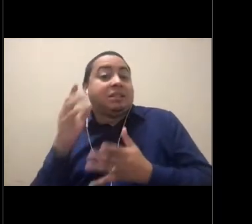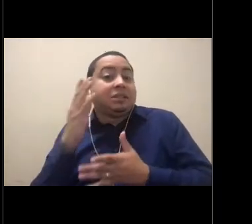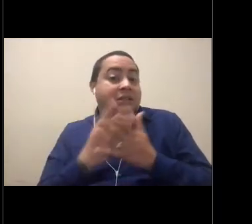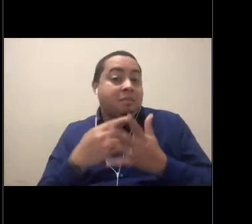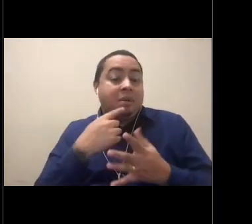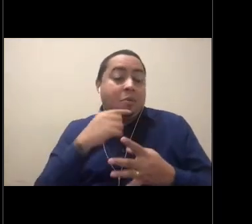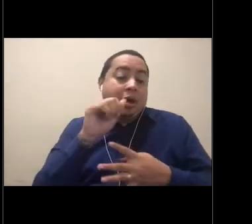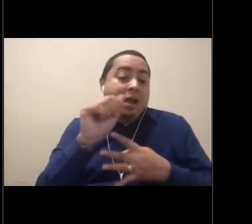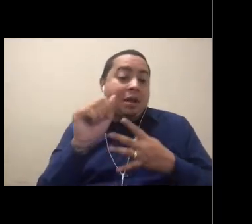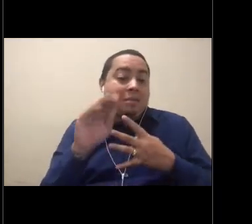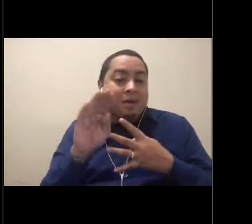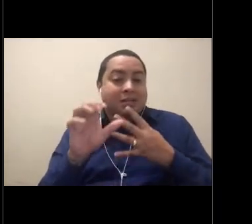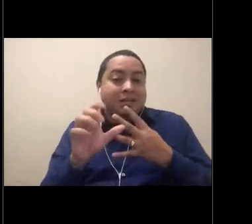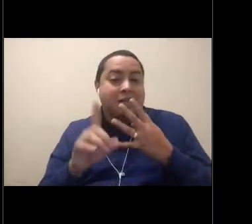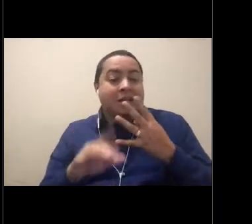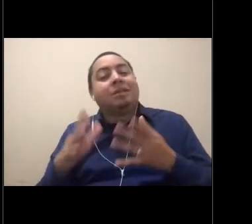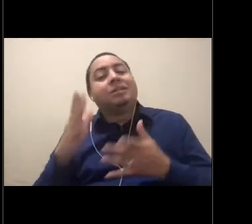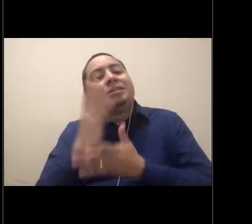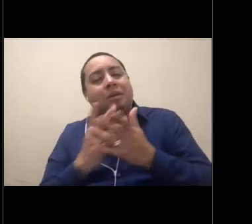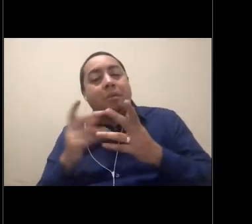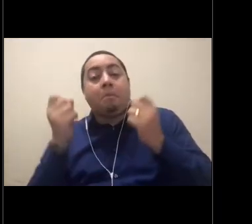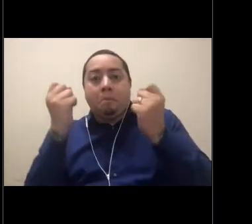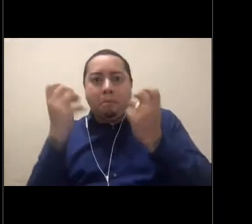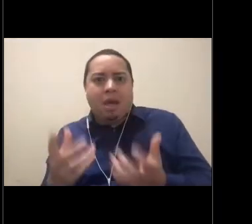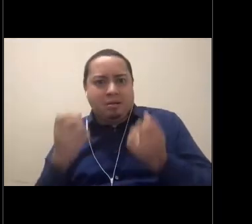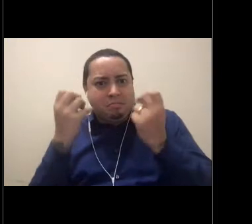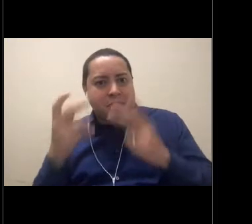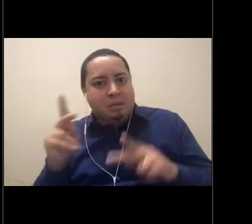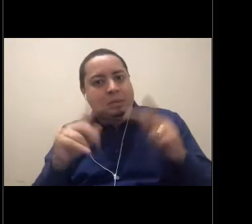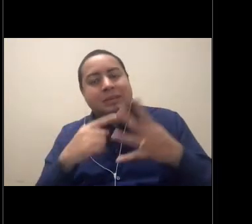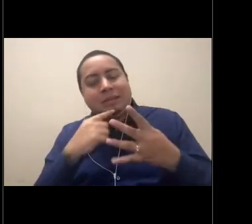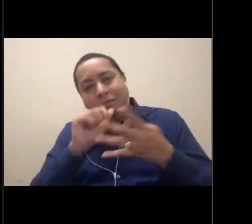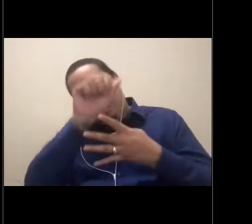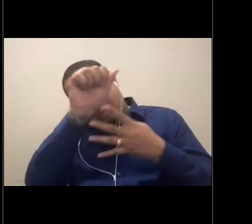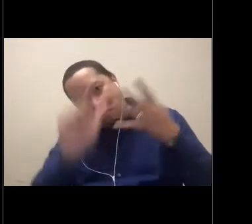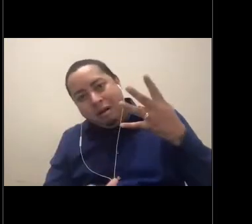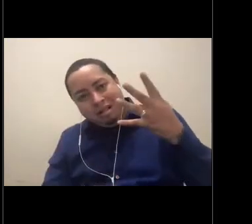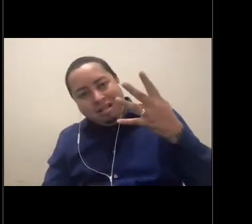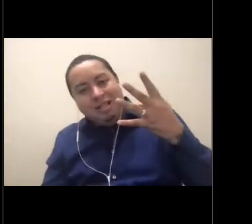"All of the above," including Deb and Thomas. So what do you think?